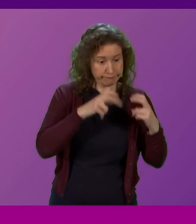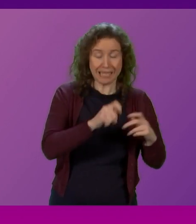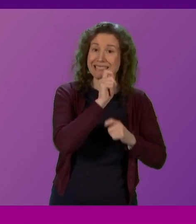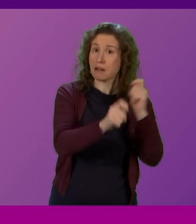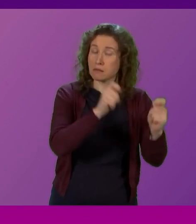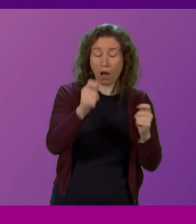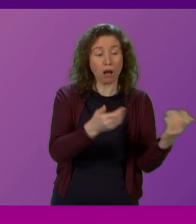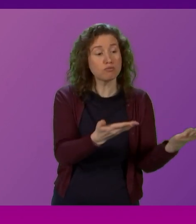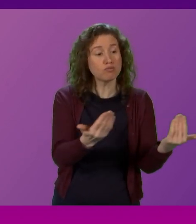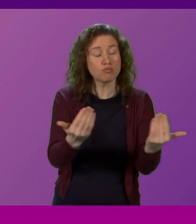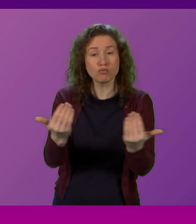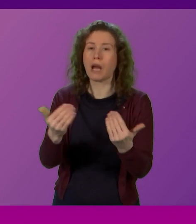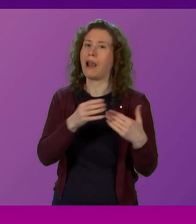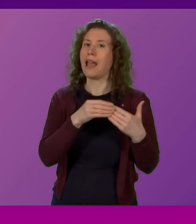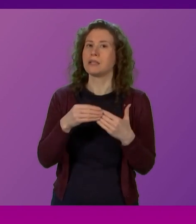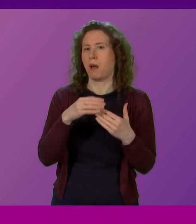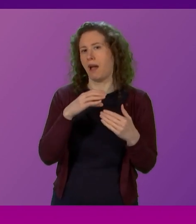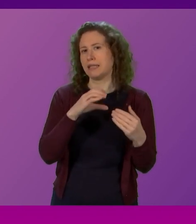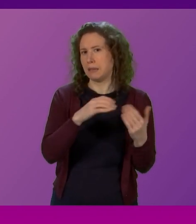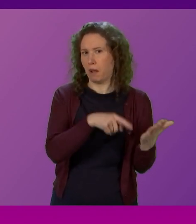process, led by Caledonian Maritime Assets Ltd—CMAL—which is the procuring authority.